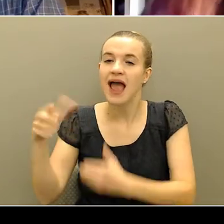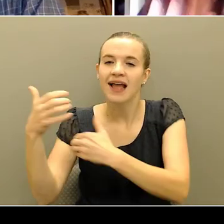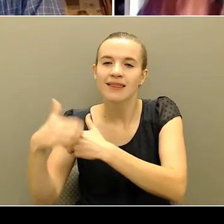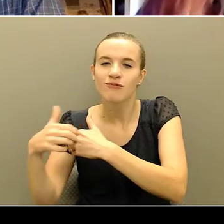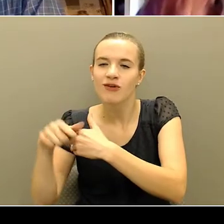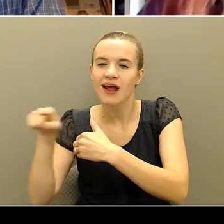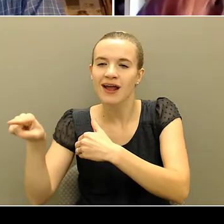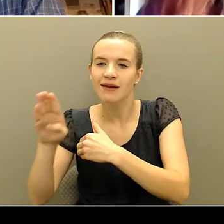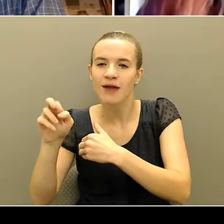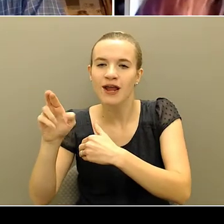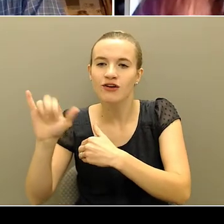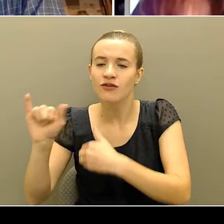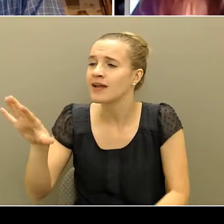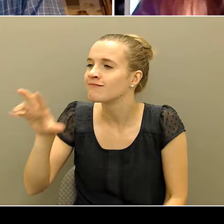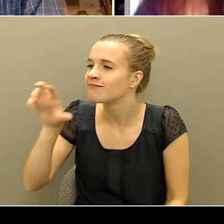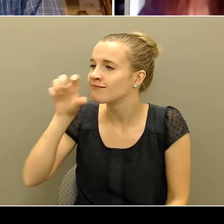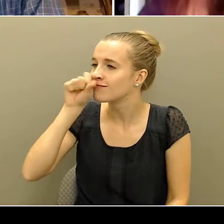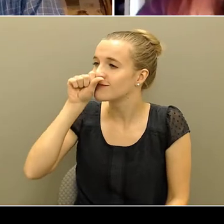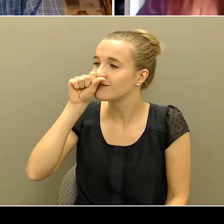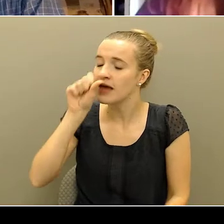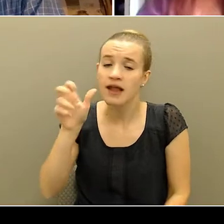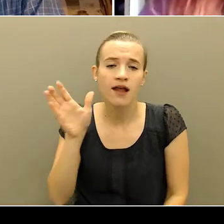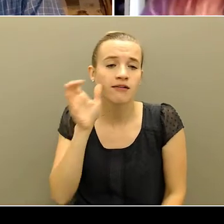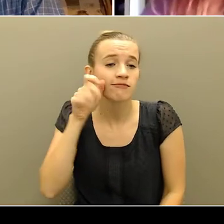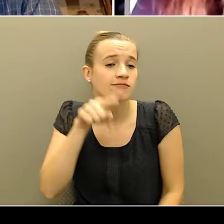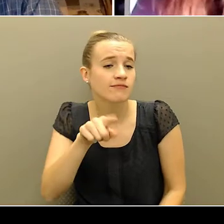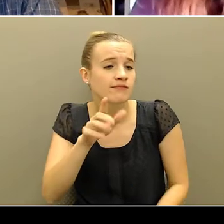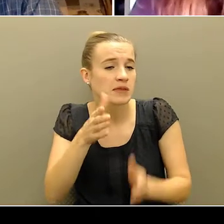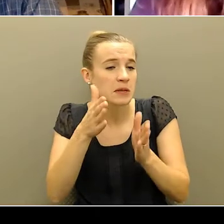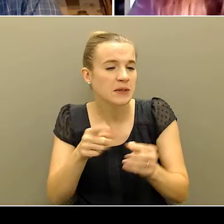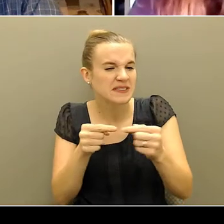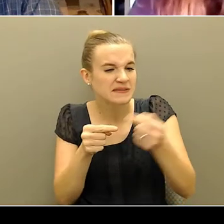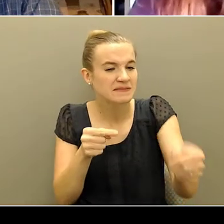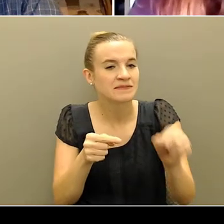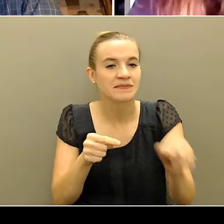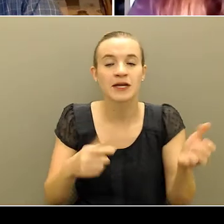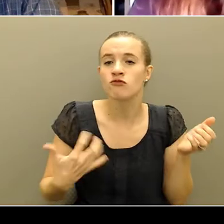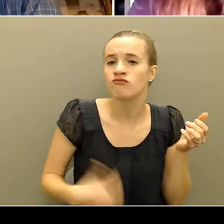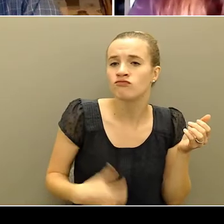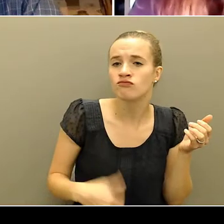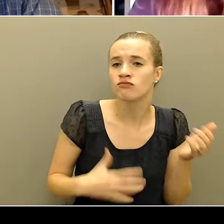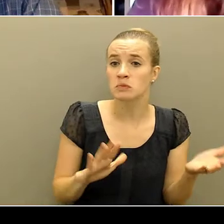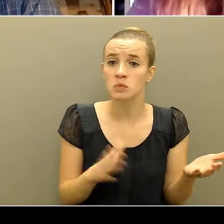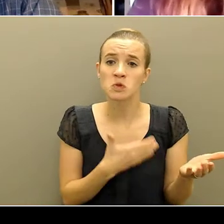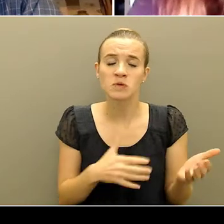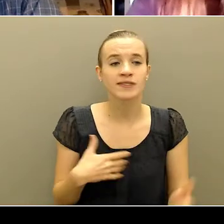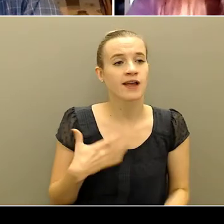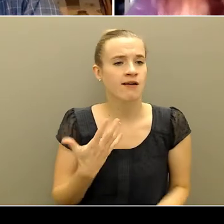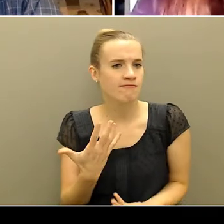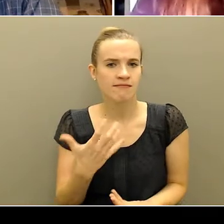can experience, experience it. Of course, you know, be your own advocate